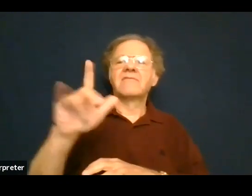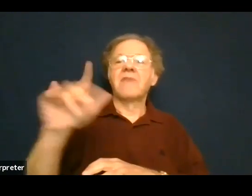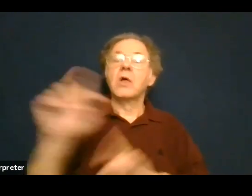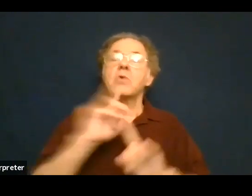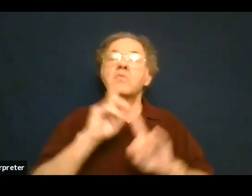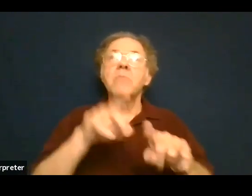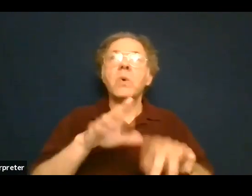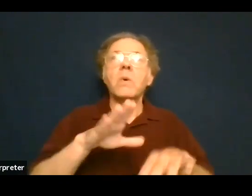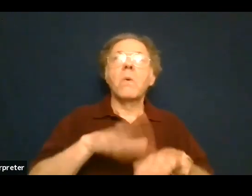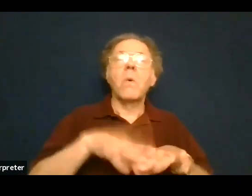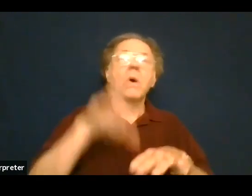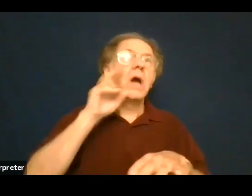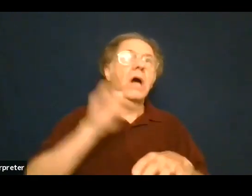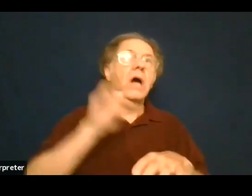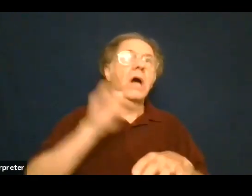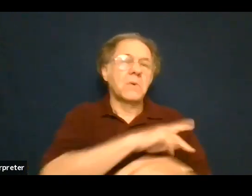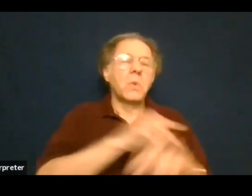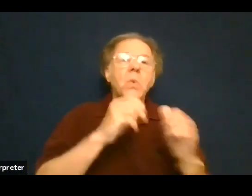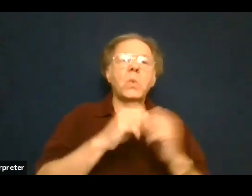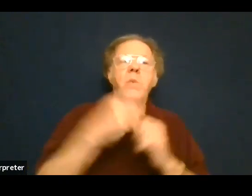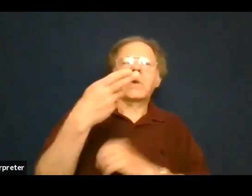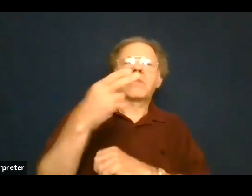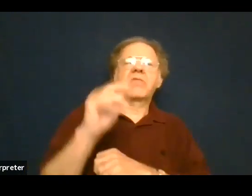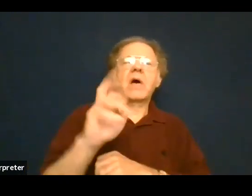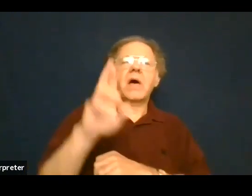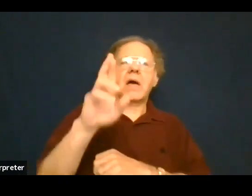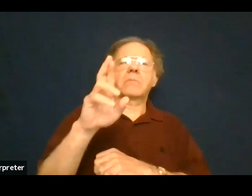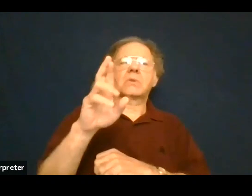with Heimler syndrome in 2011.